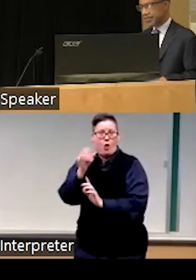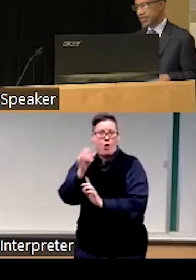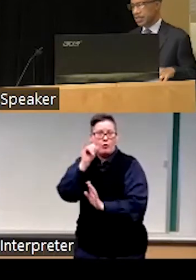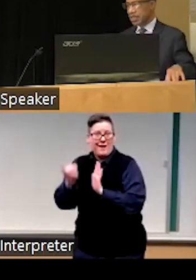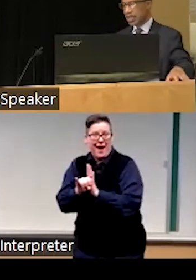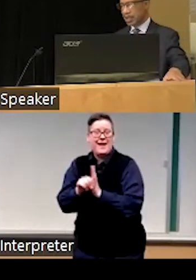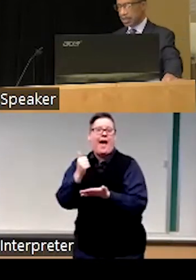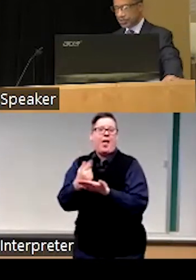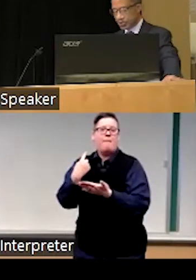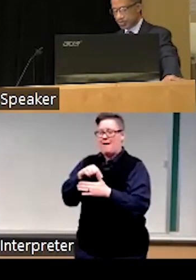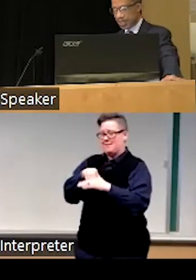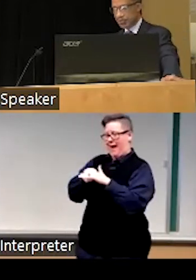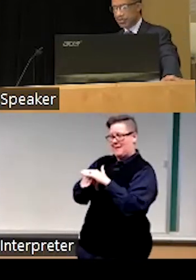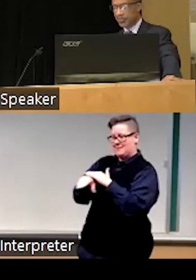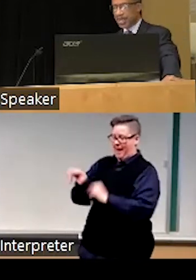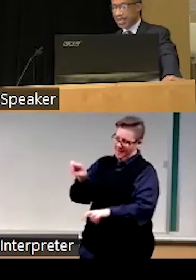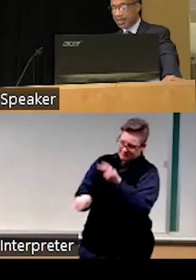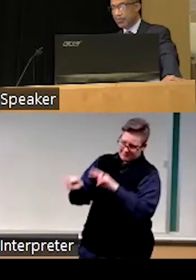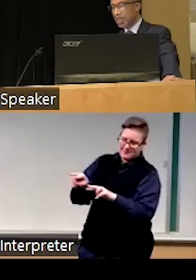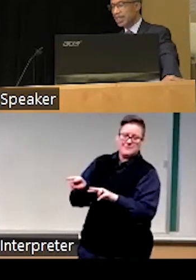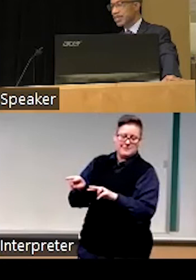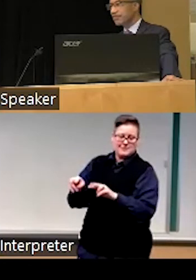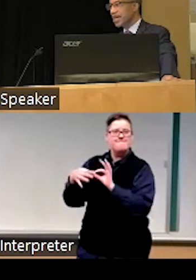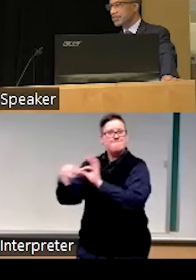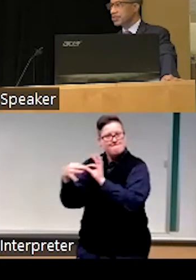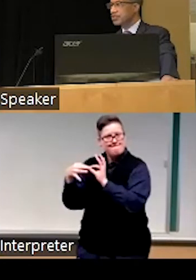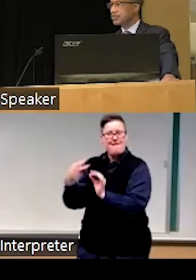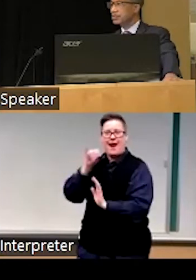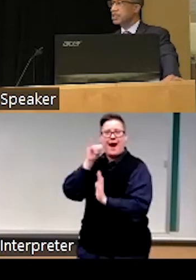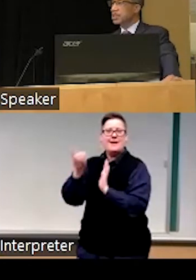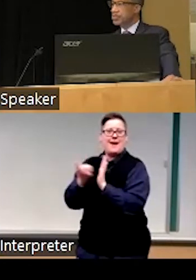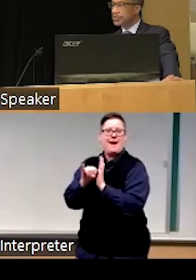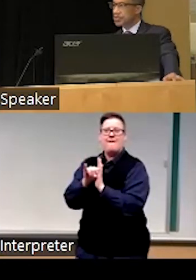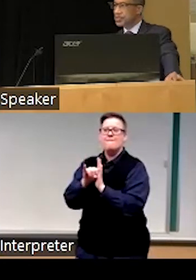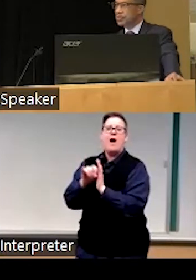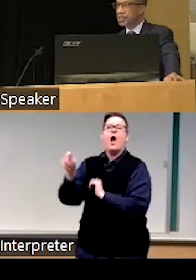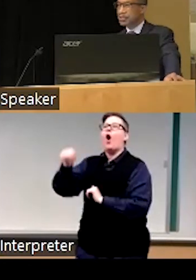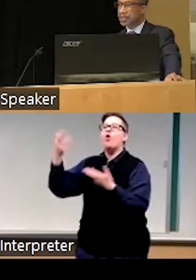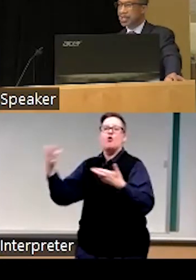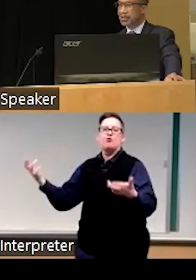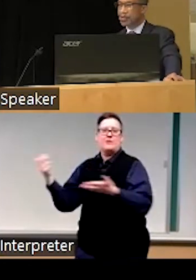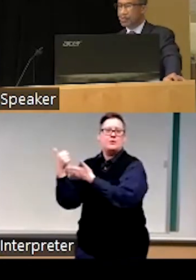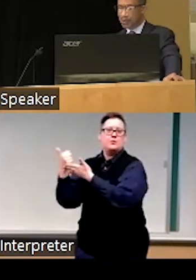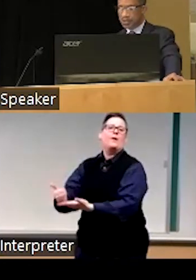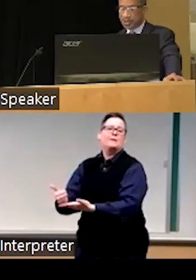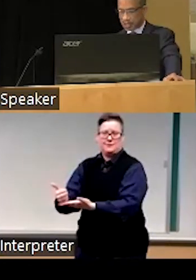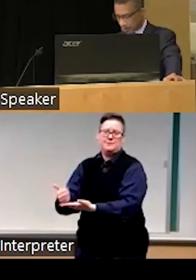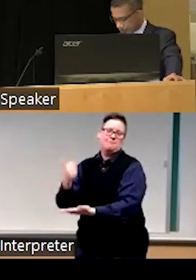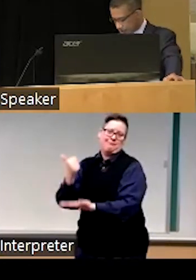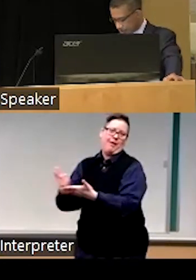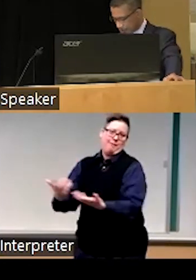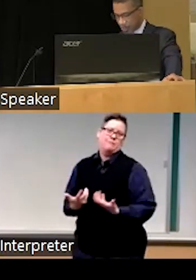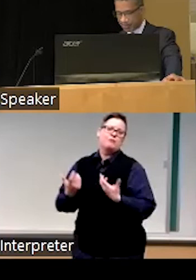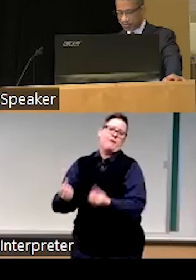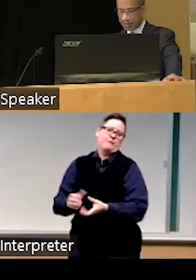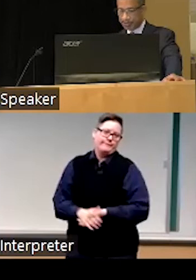to intra and that we can identify extracultural resources which can promote their recovery